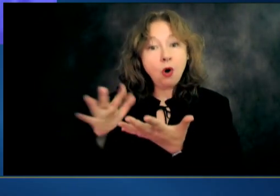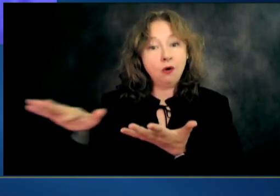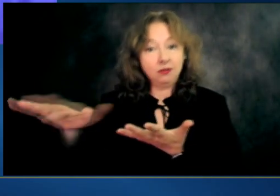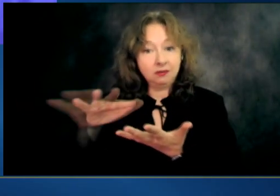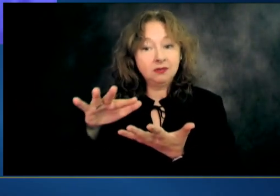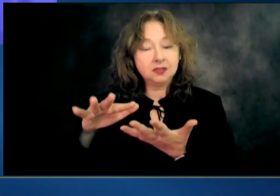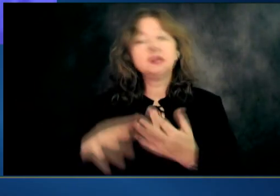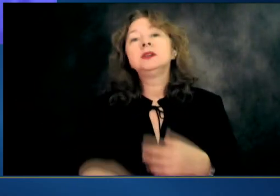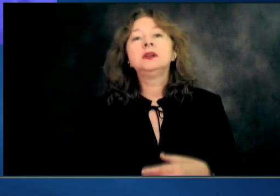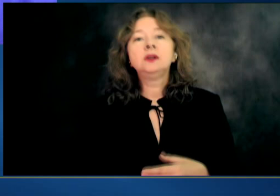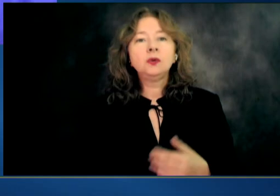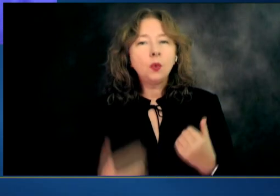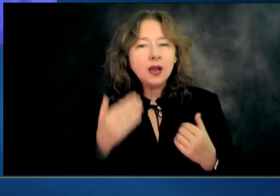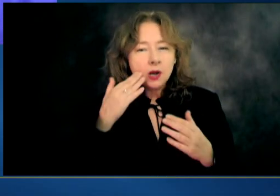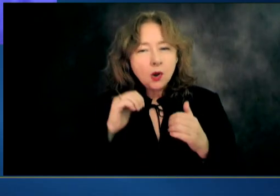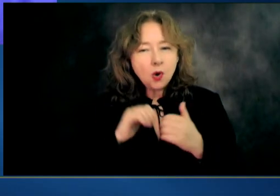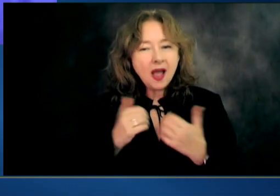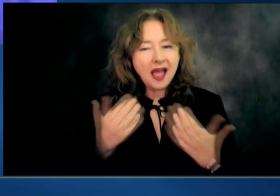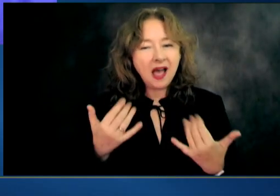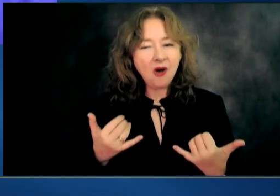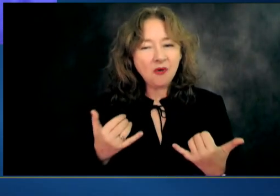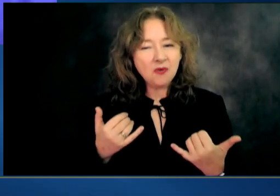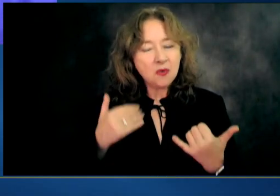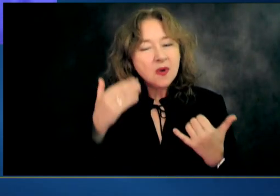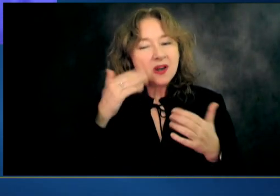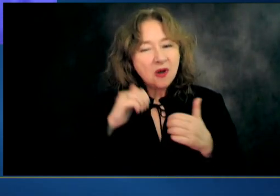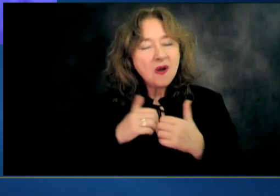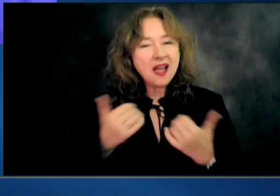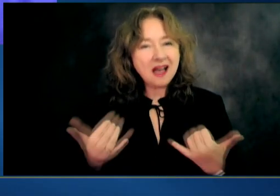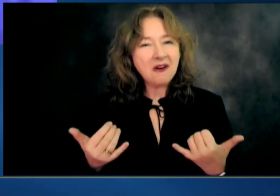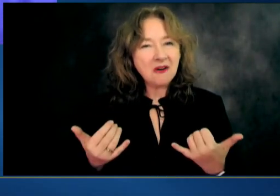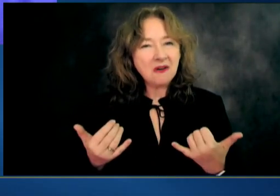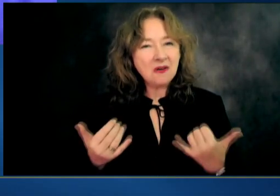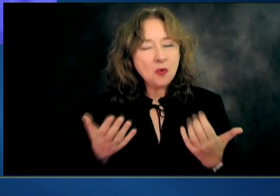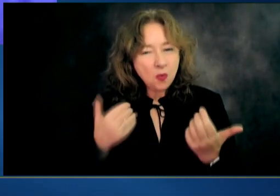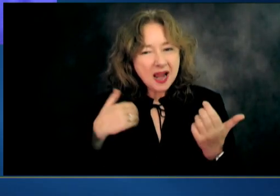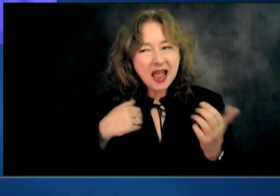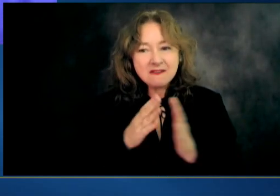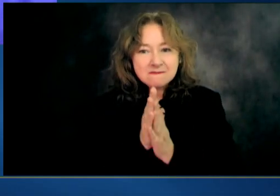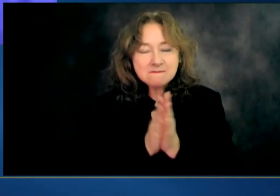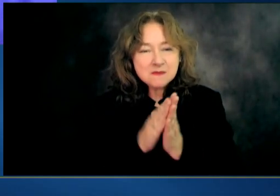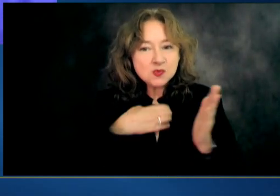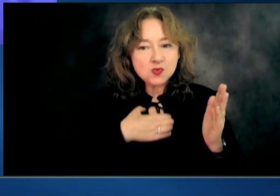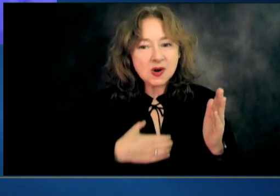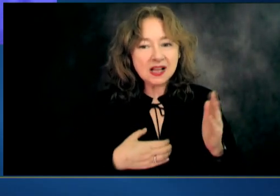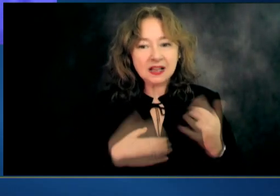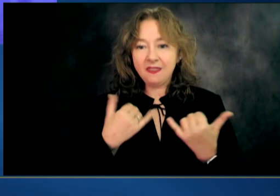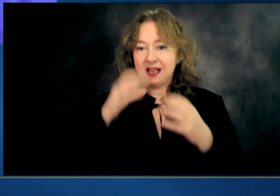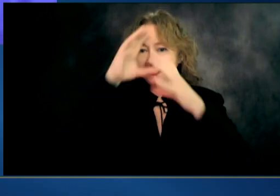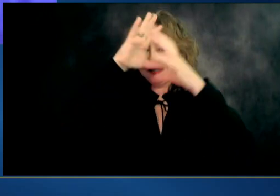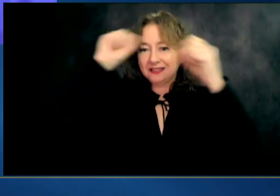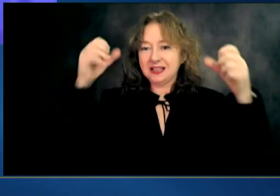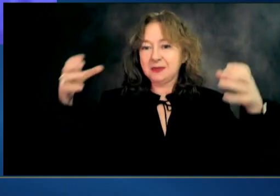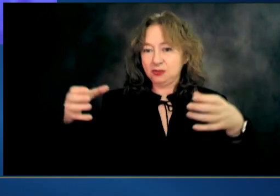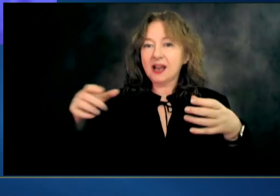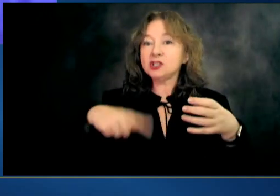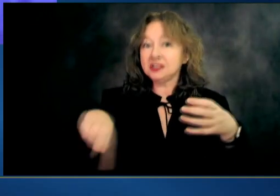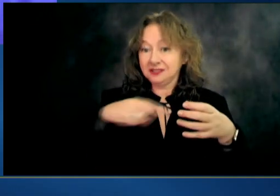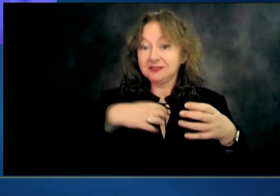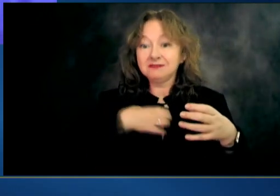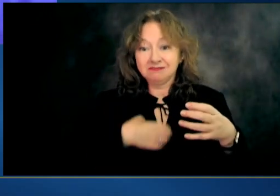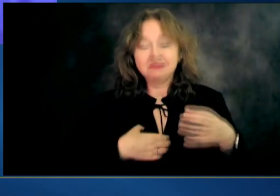to do it. We now have the will to do it in this administration, and I know we've got the warriors